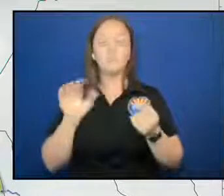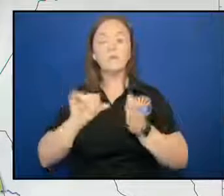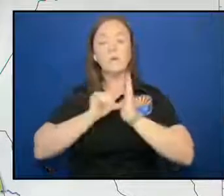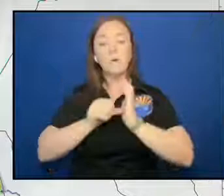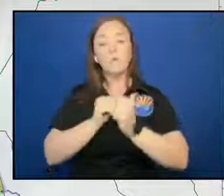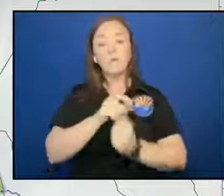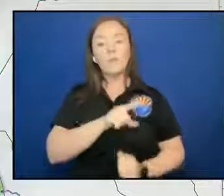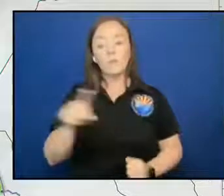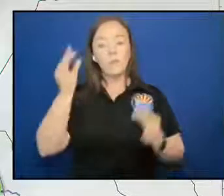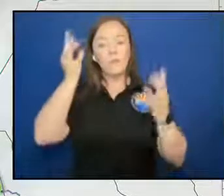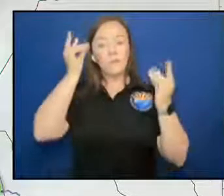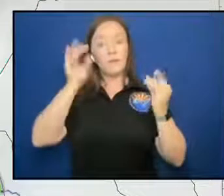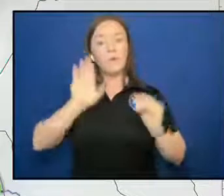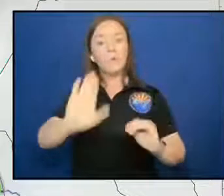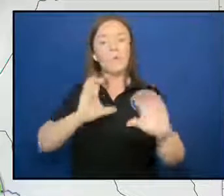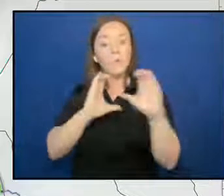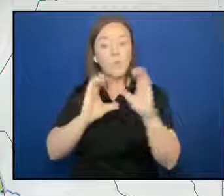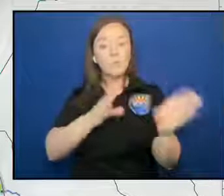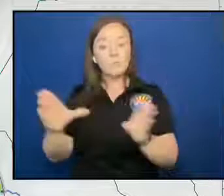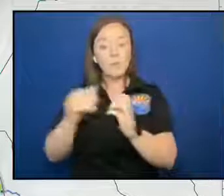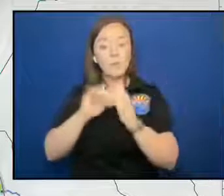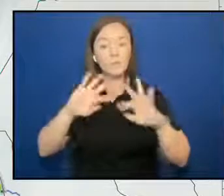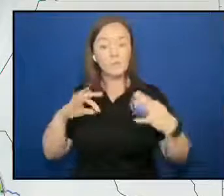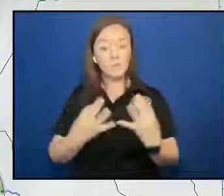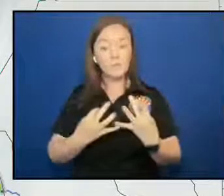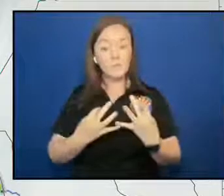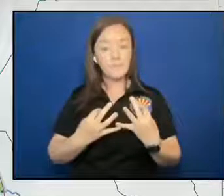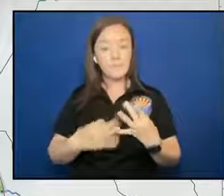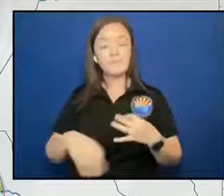AND IT HAS DEFINITELY HELP US MODERATE IN THE FIRE